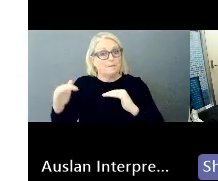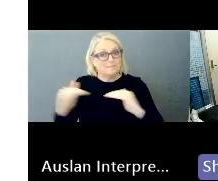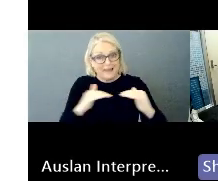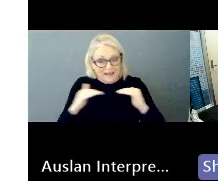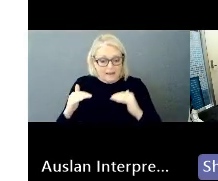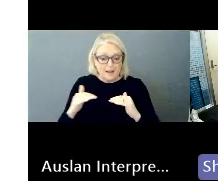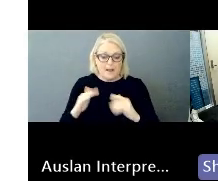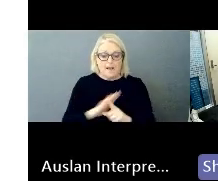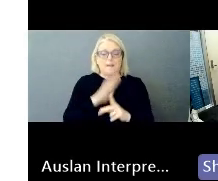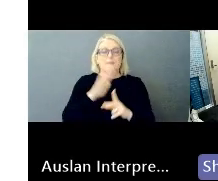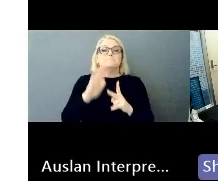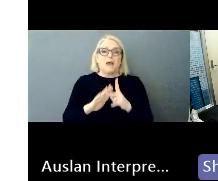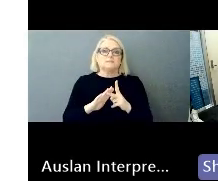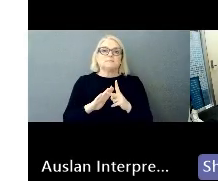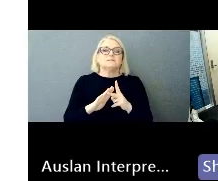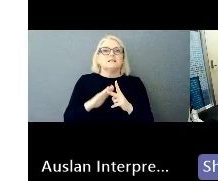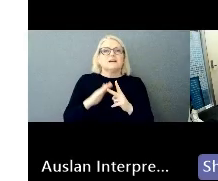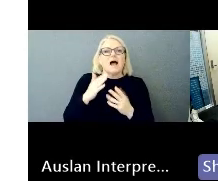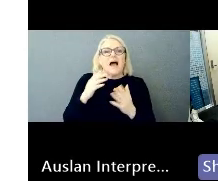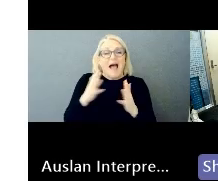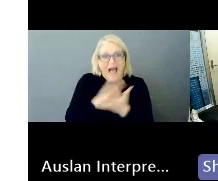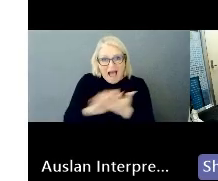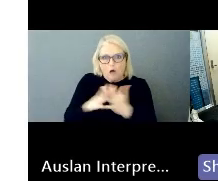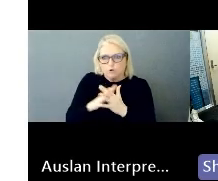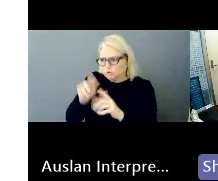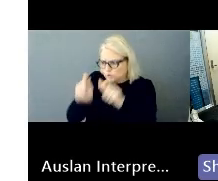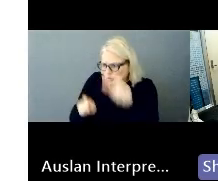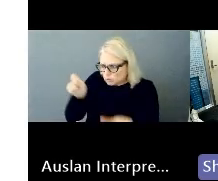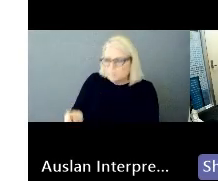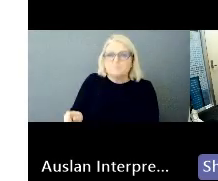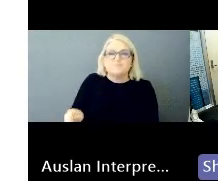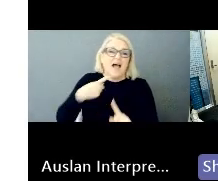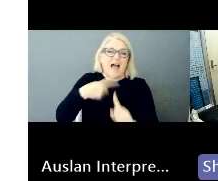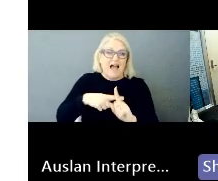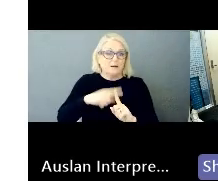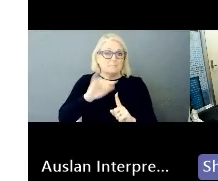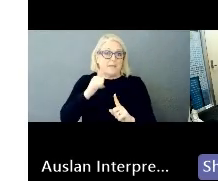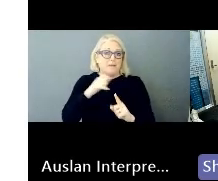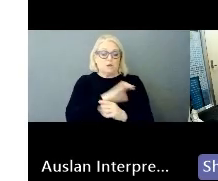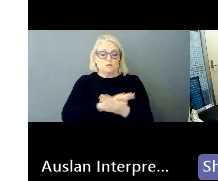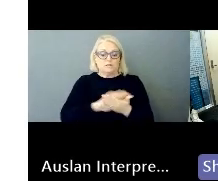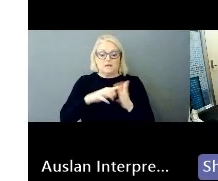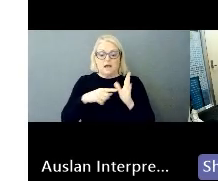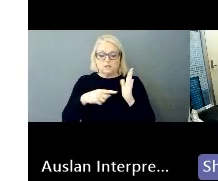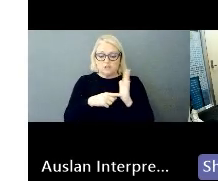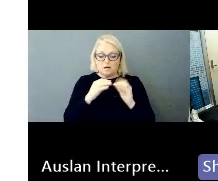right through to a filter system, right through to a chat bot, and then actually somebody. And we've had a lovely evaluation of this